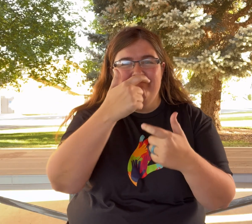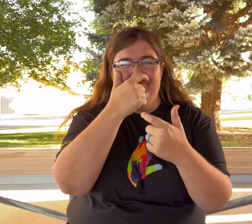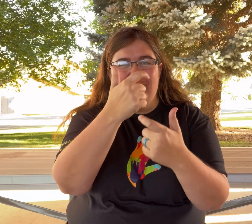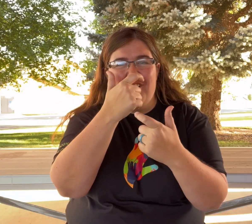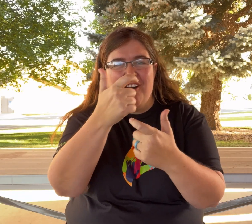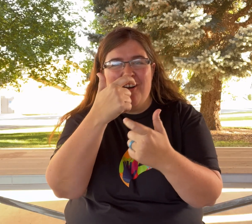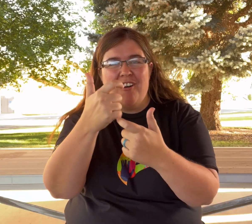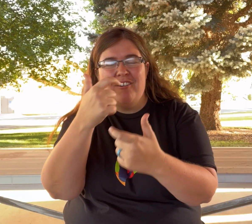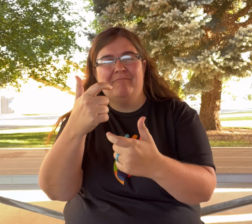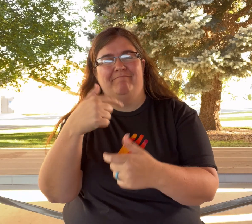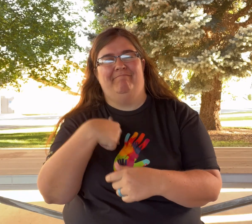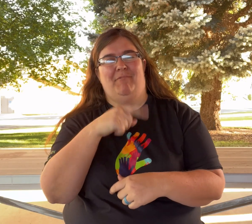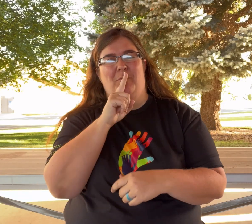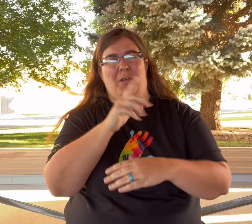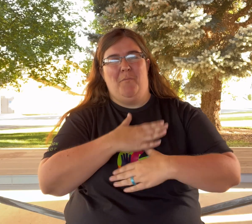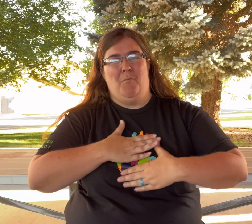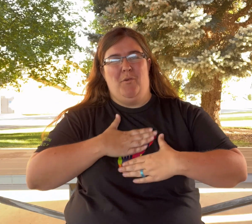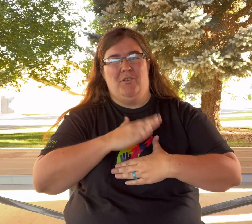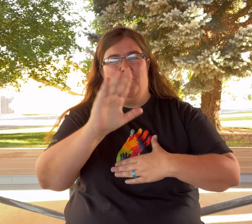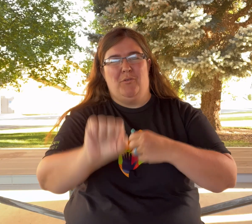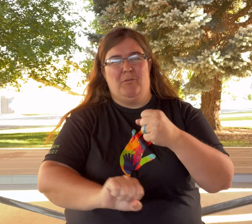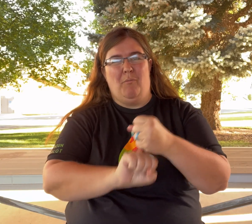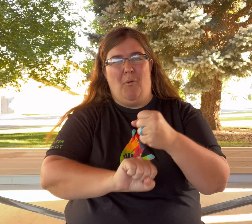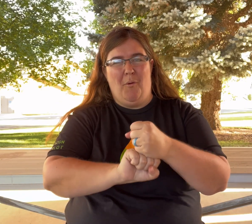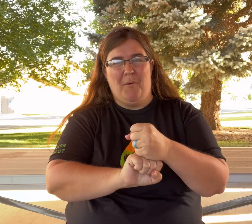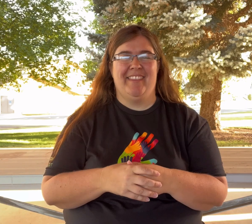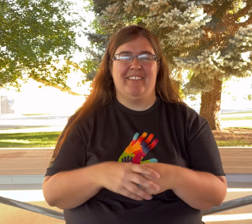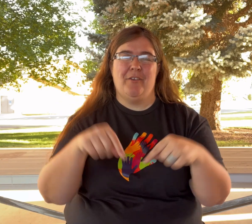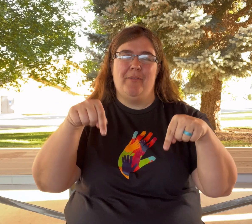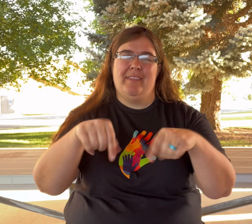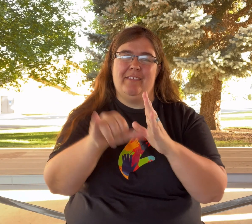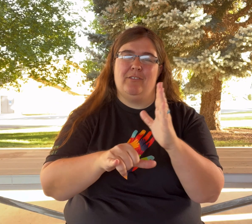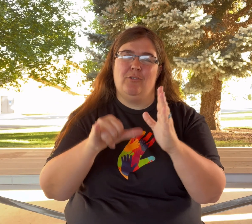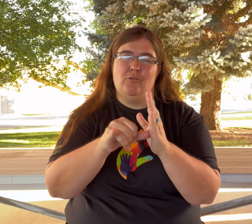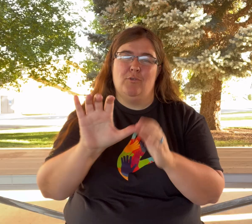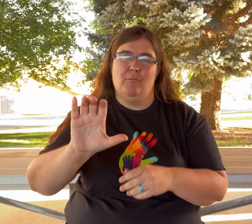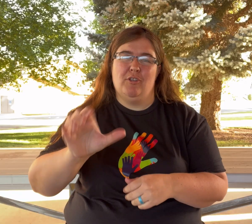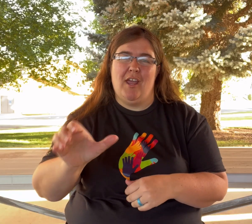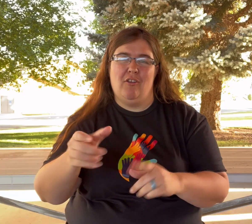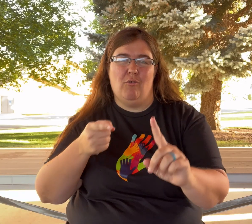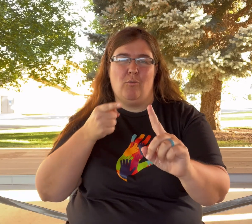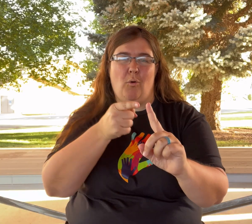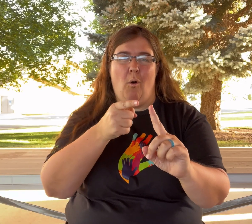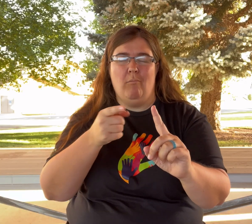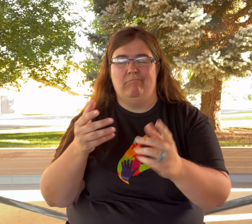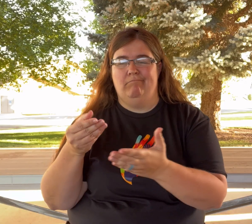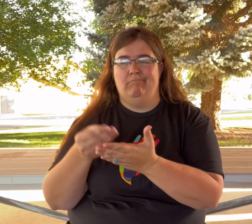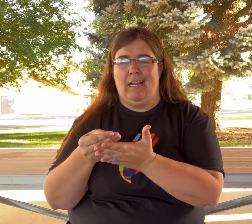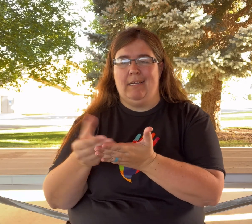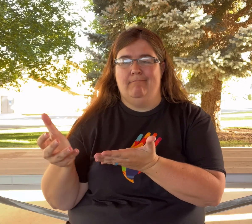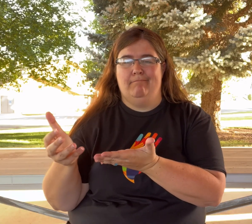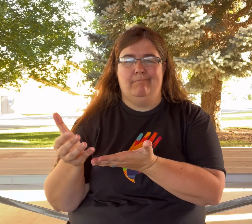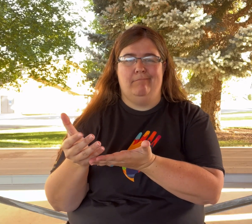been watching my videos. I really appreciate your support. This YouTube channel's goal is